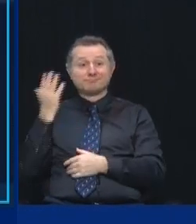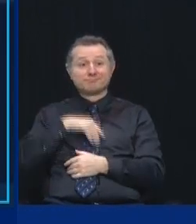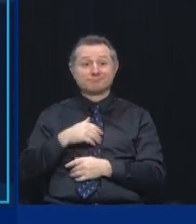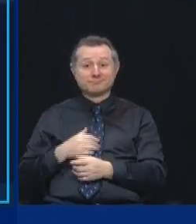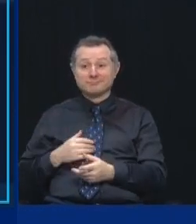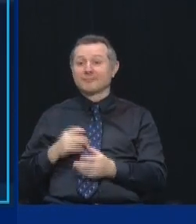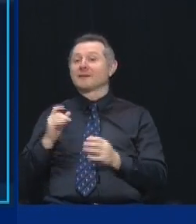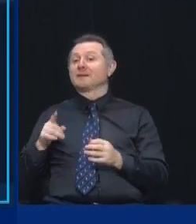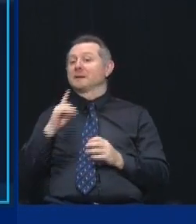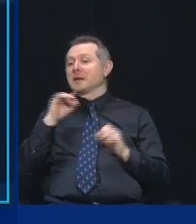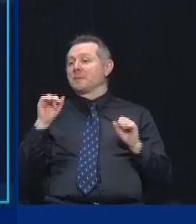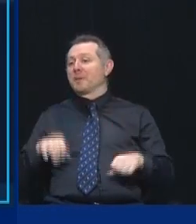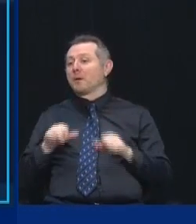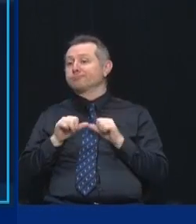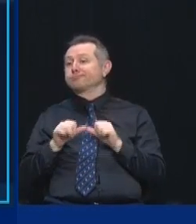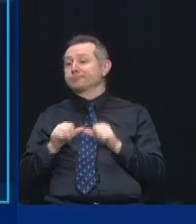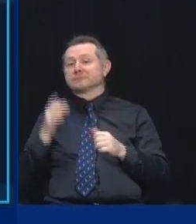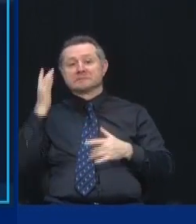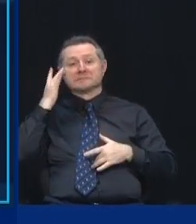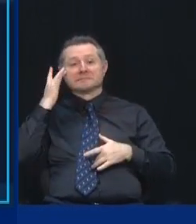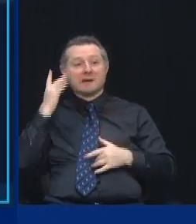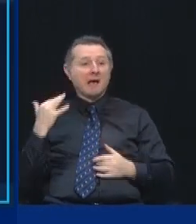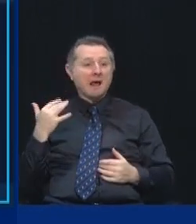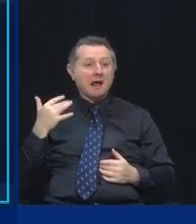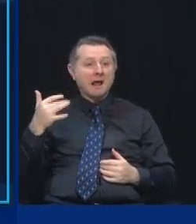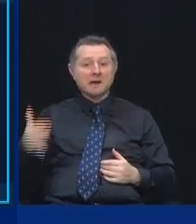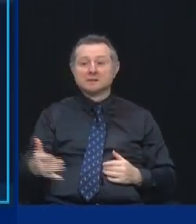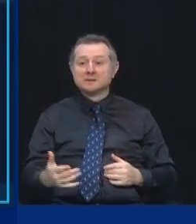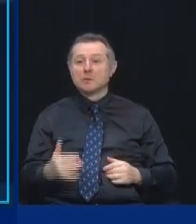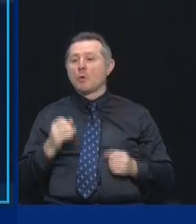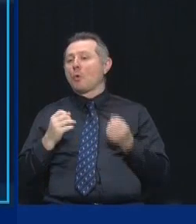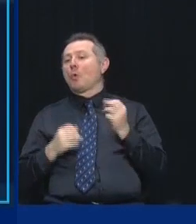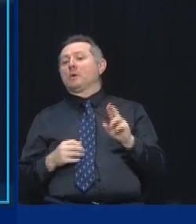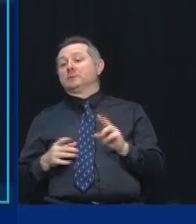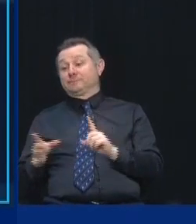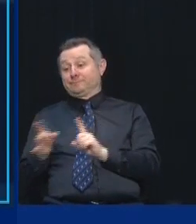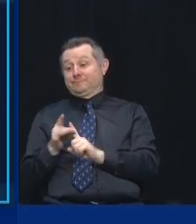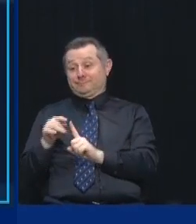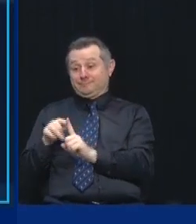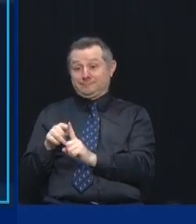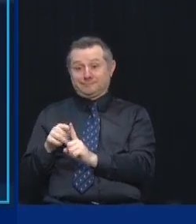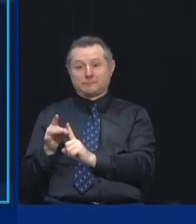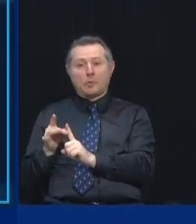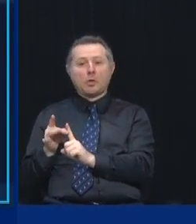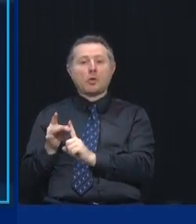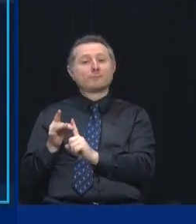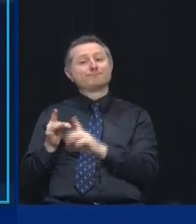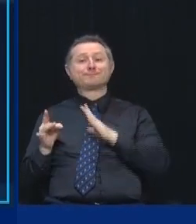MAYBE YOU WILL GET A LONG HAUL SYNDROME THAT WE'RE NOT REALLY SURE WHAT IT IS YET. BUT A LINGERING CONSEQUENCE OF